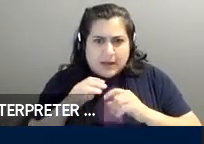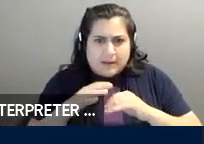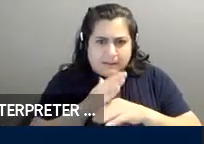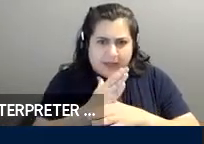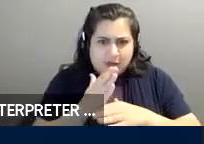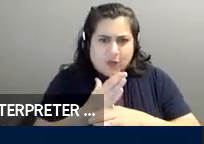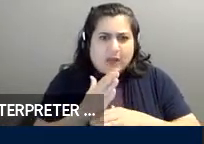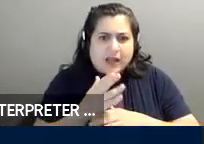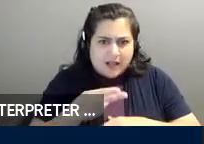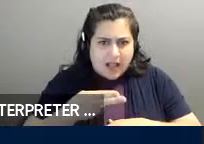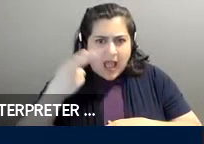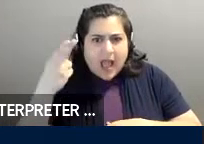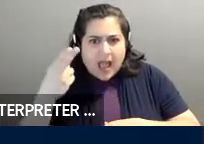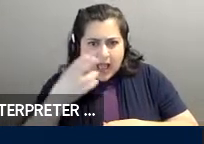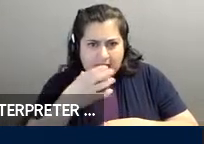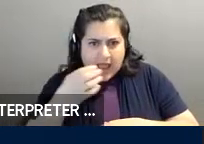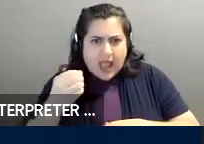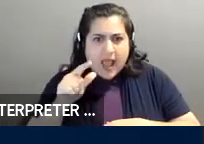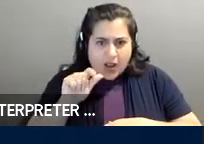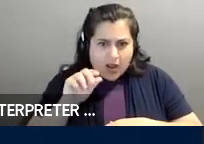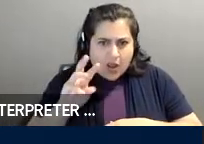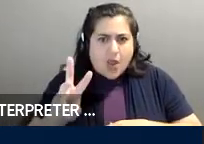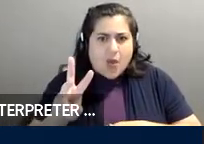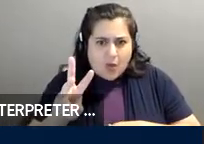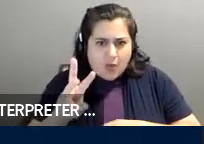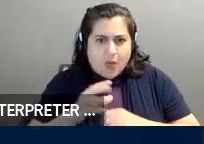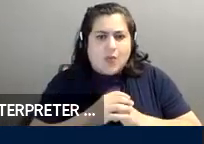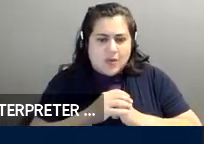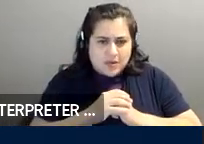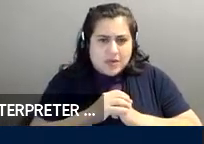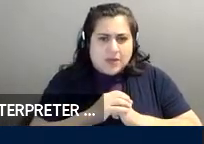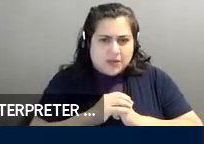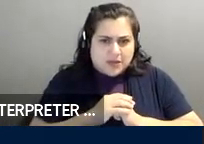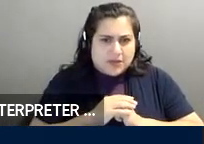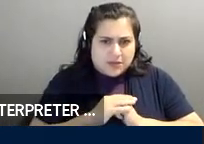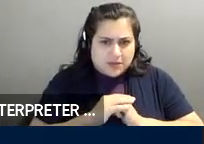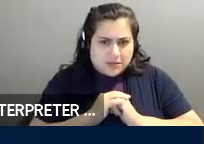So it's really that unspecified height between the high and low areas as well.